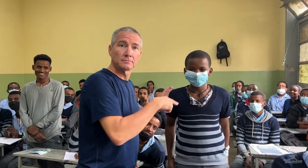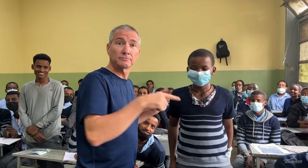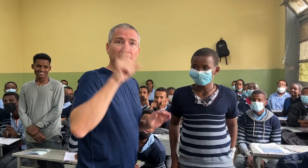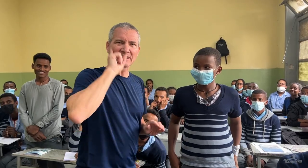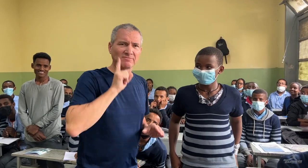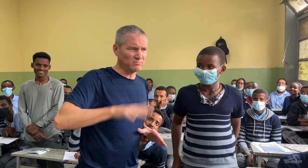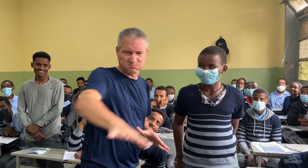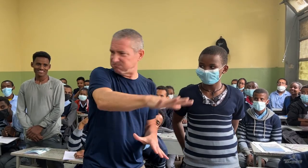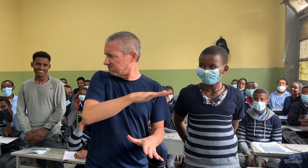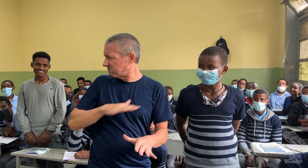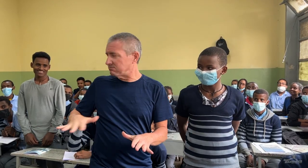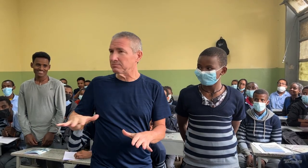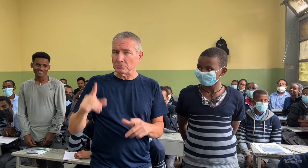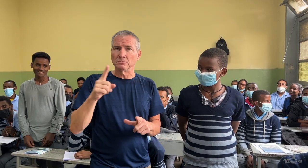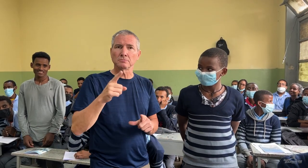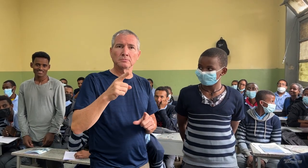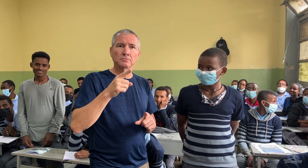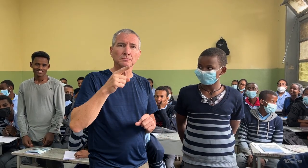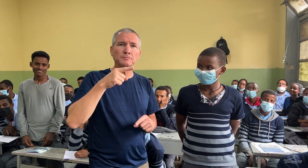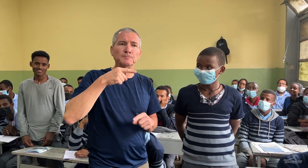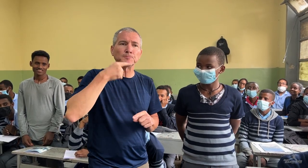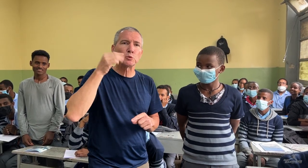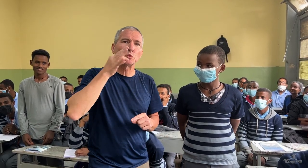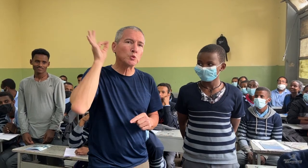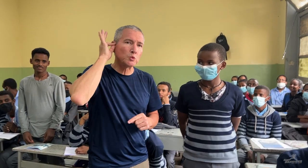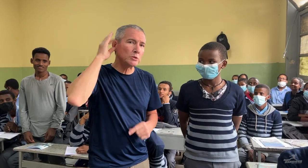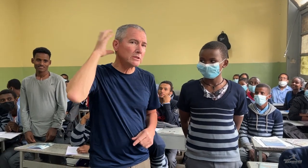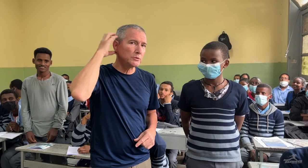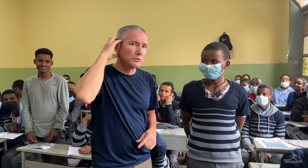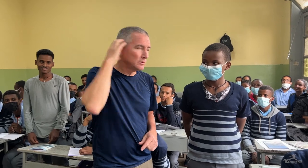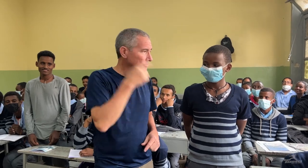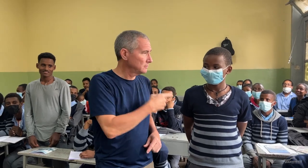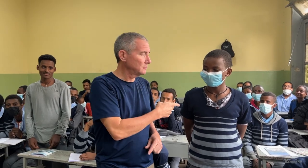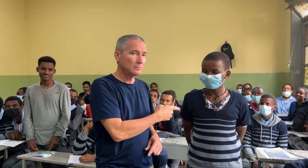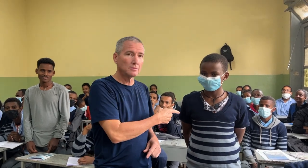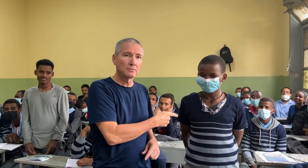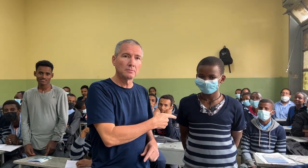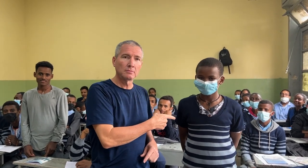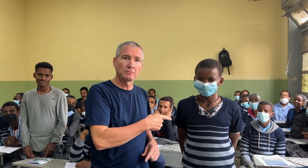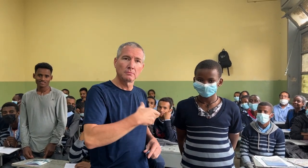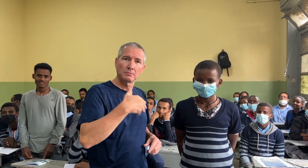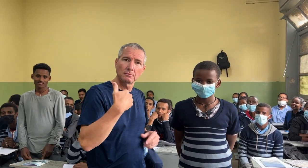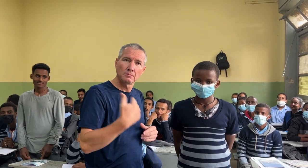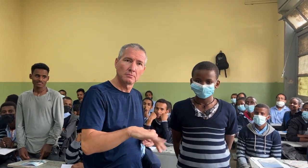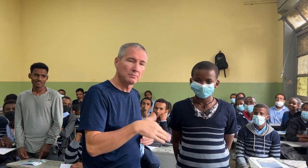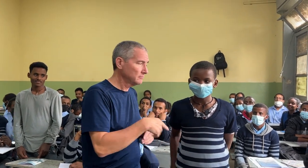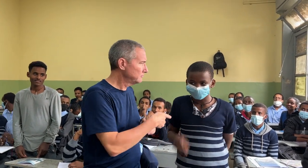So in a sea of Deaf students, these two are hearing.